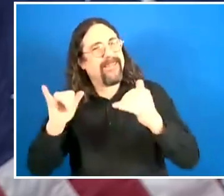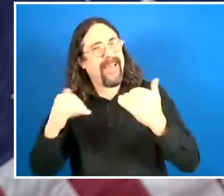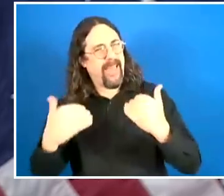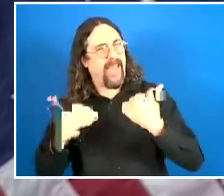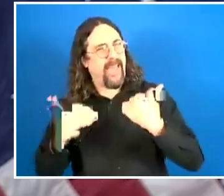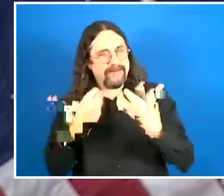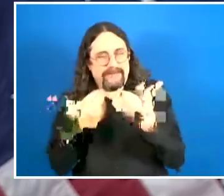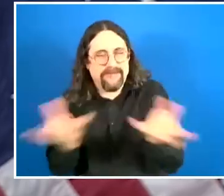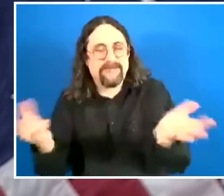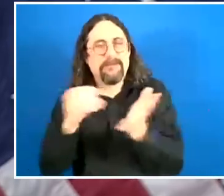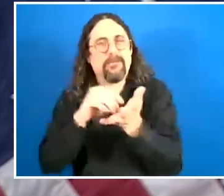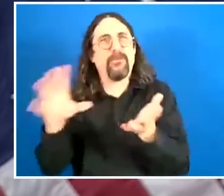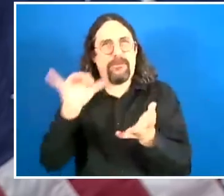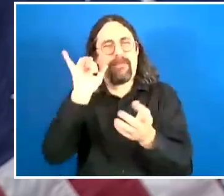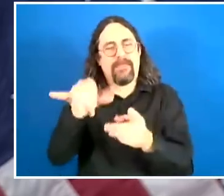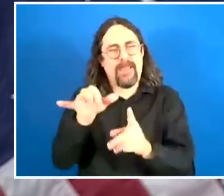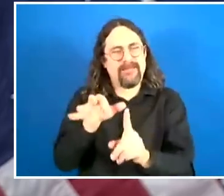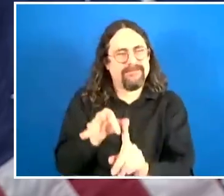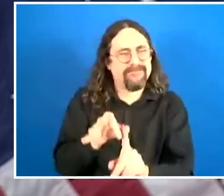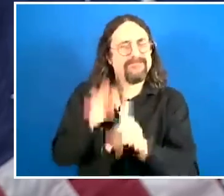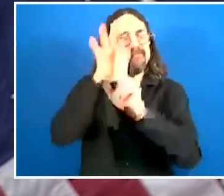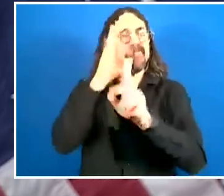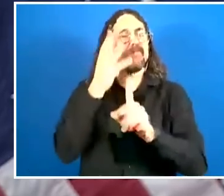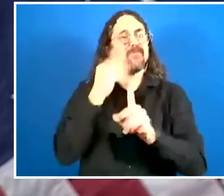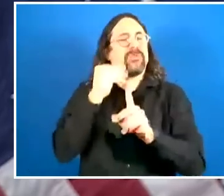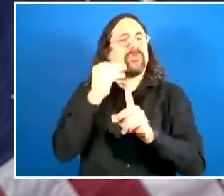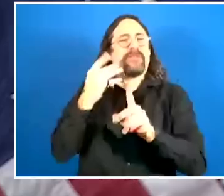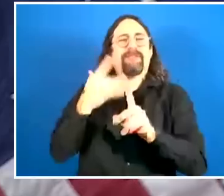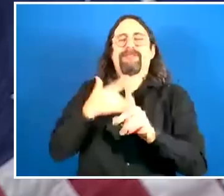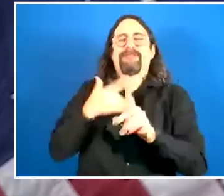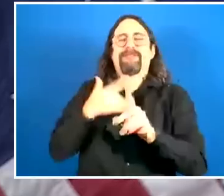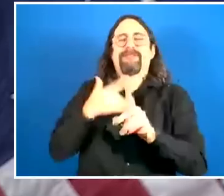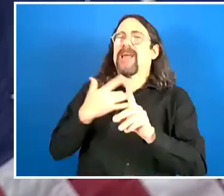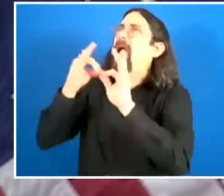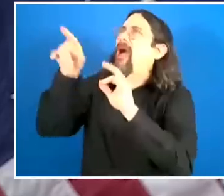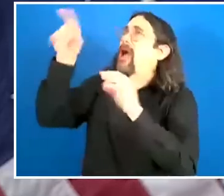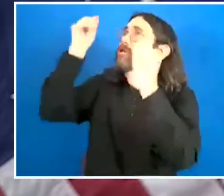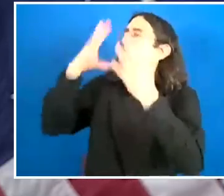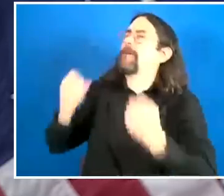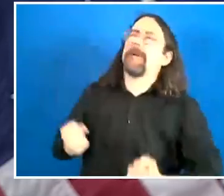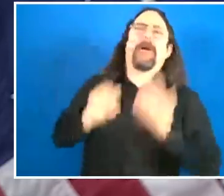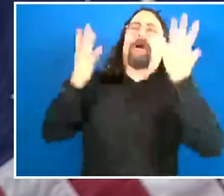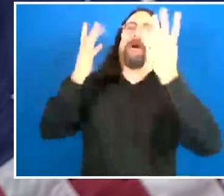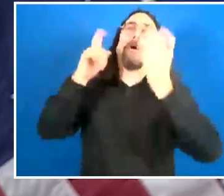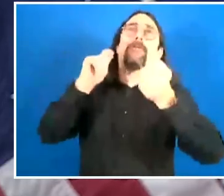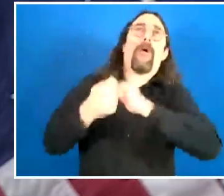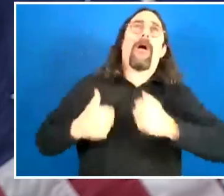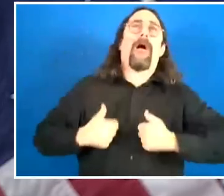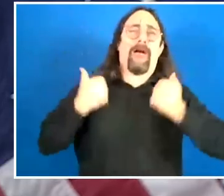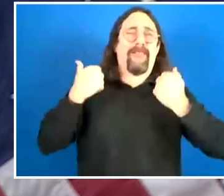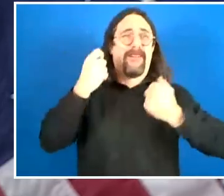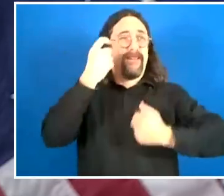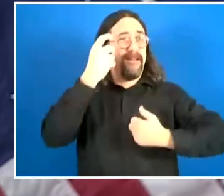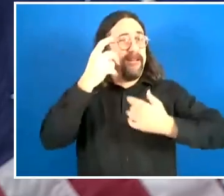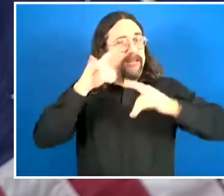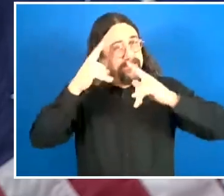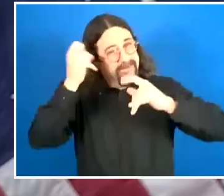NEW YORK CITY N'DOT SHIRK OMFR A CHALLENGE. AND THEY'RE USED TO DEALING WITH SOME OF THE TOUGHEST CONDITIONS IN AMERICA. SO EWHN OTLD YOU